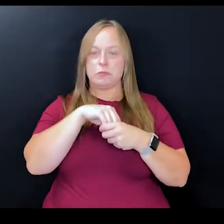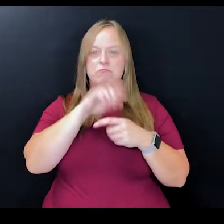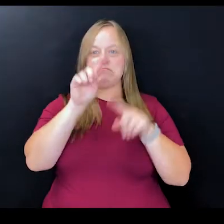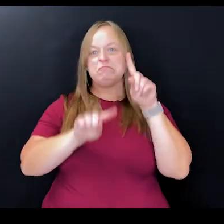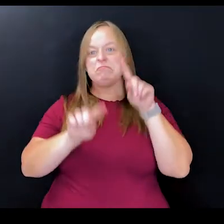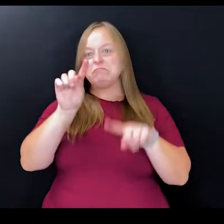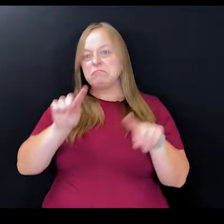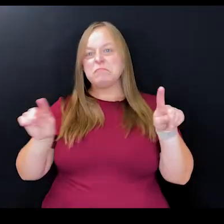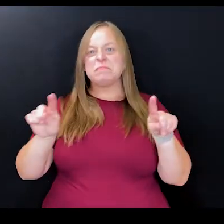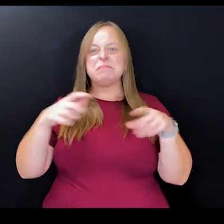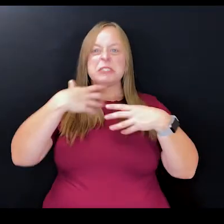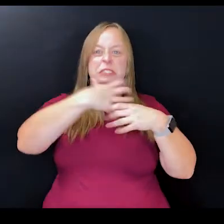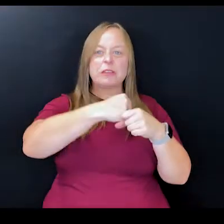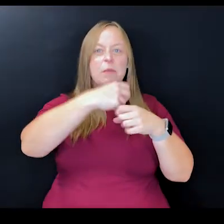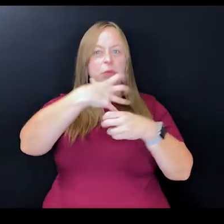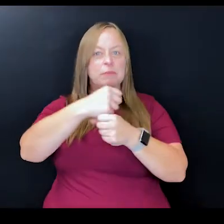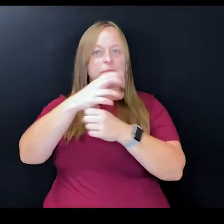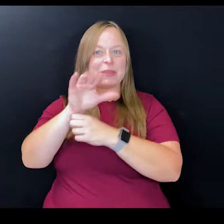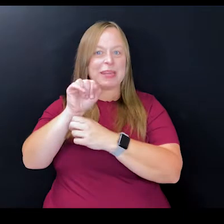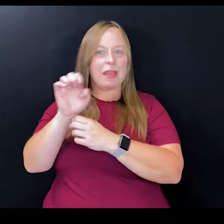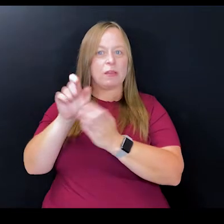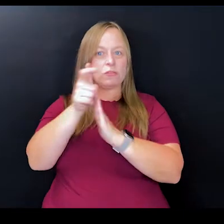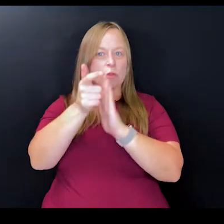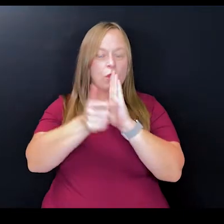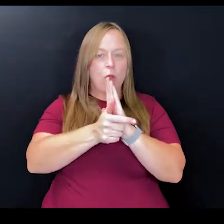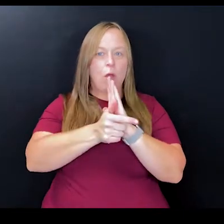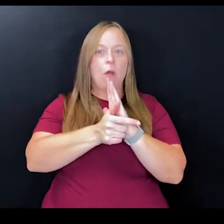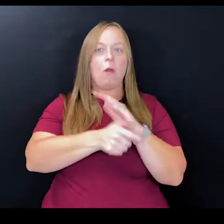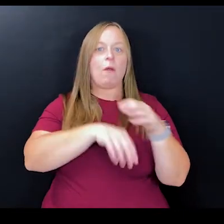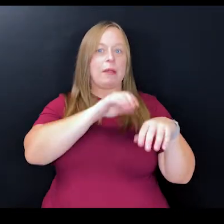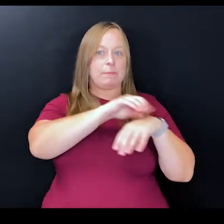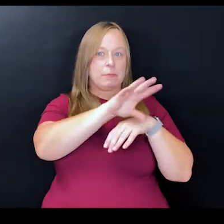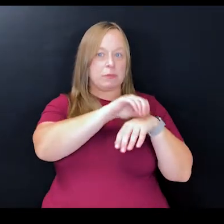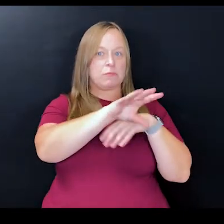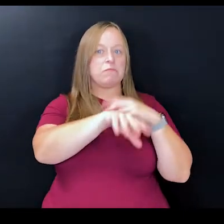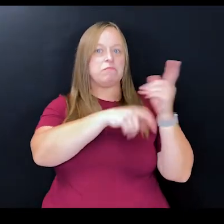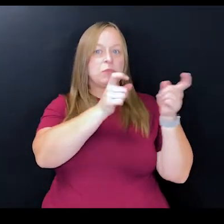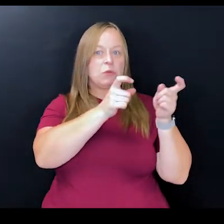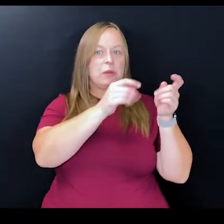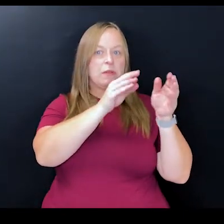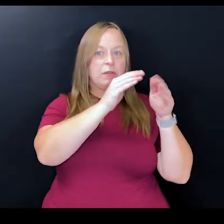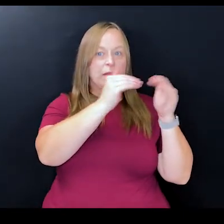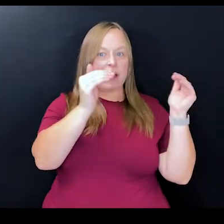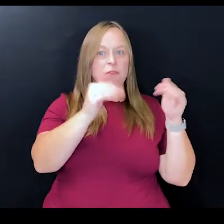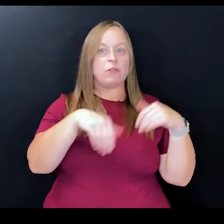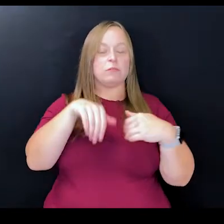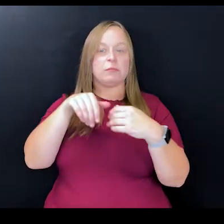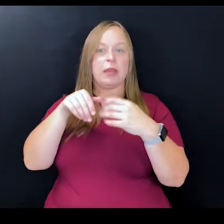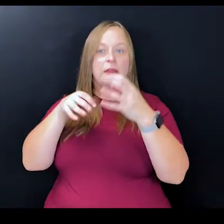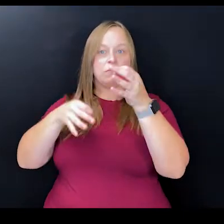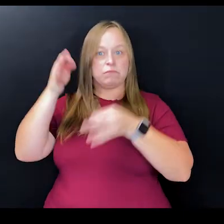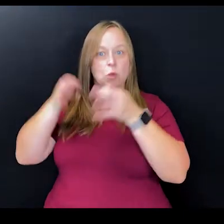a variety of summaries of case law, both at the administrative level and in front of courts.